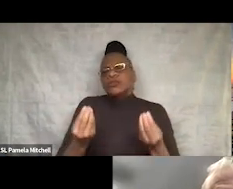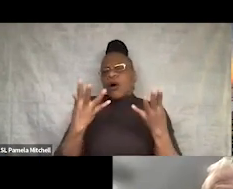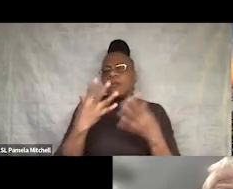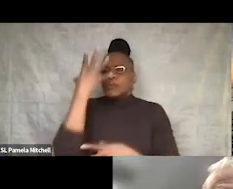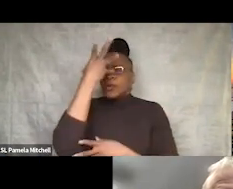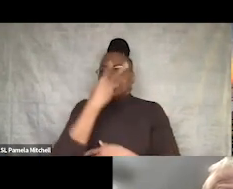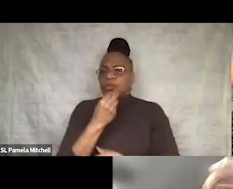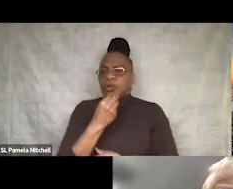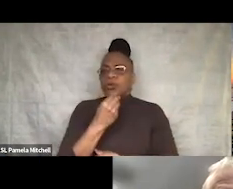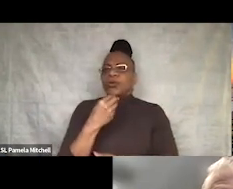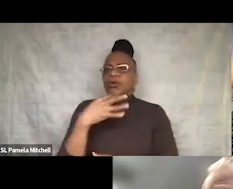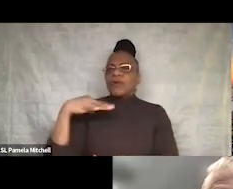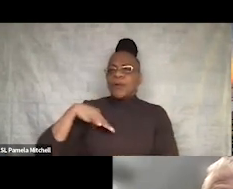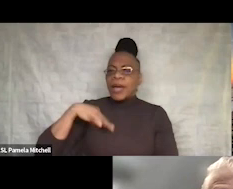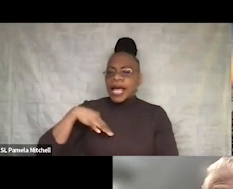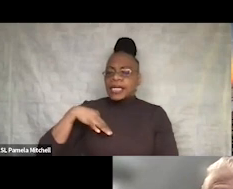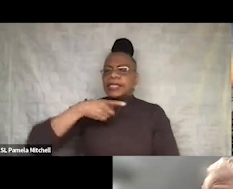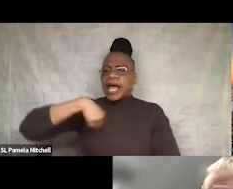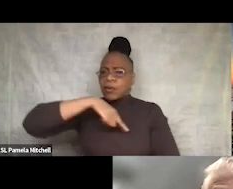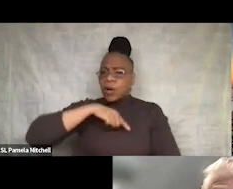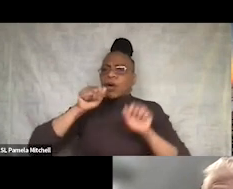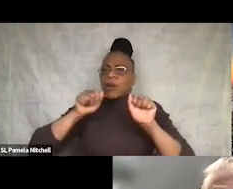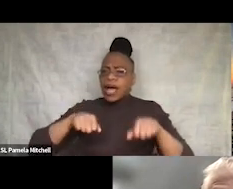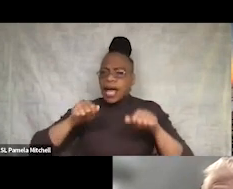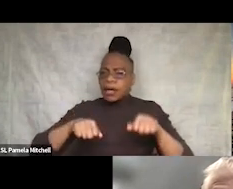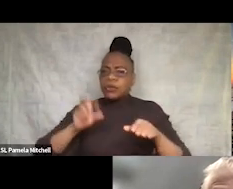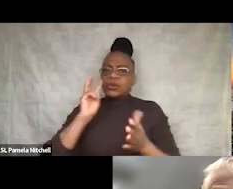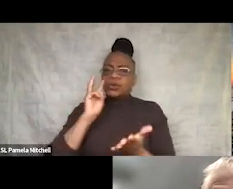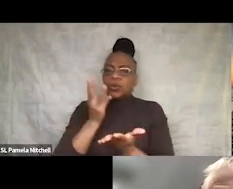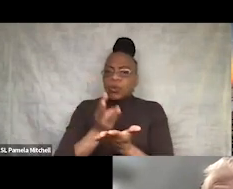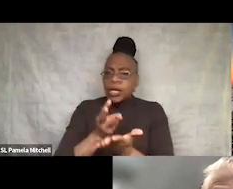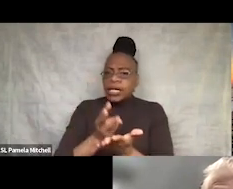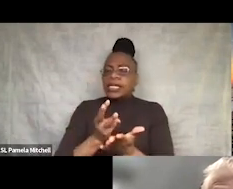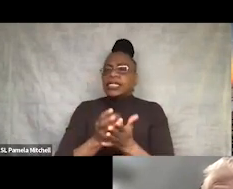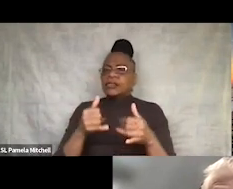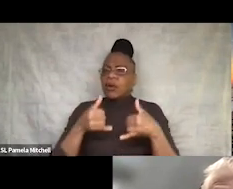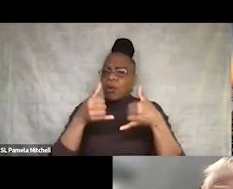and we've been able to see the rewards of this in very tangible ways. Next slide.